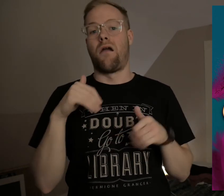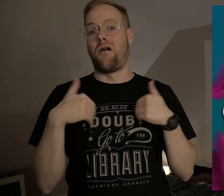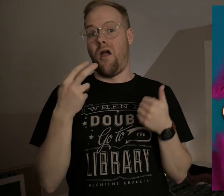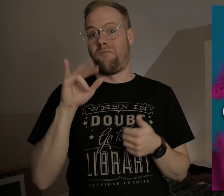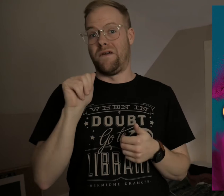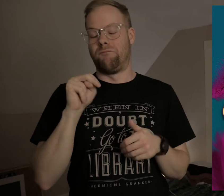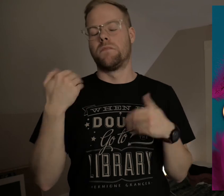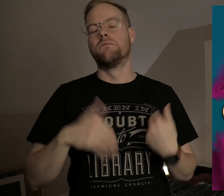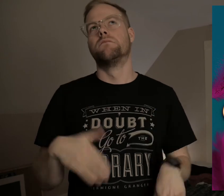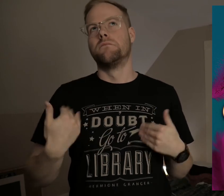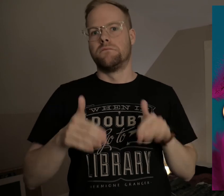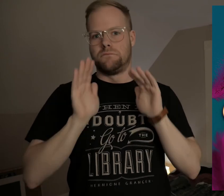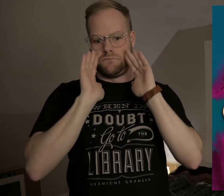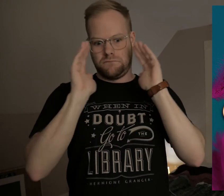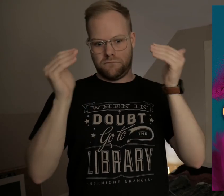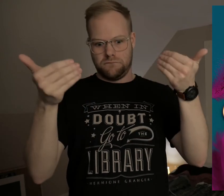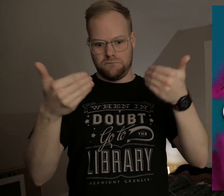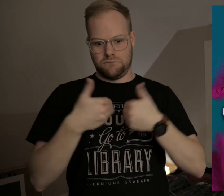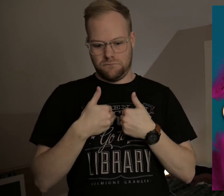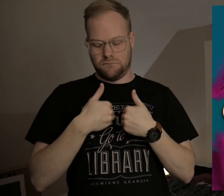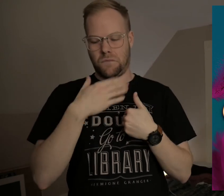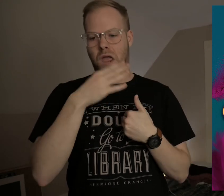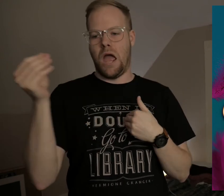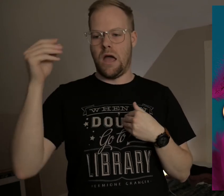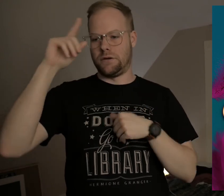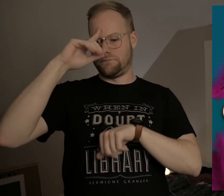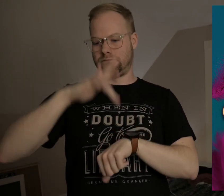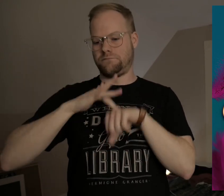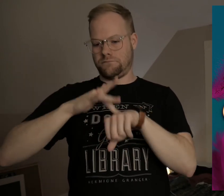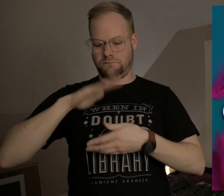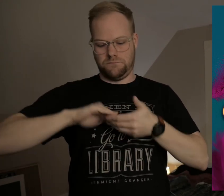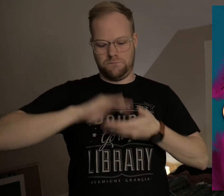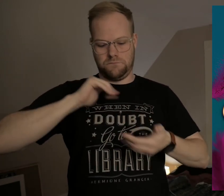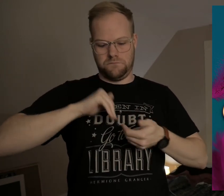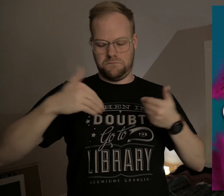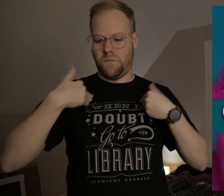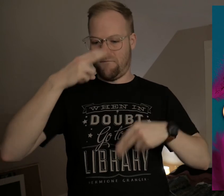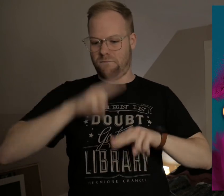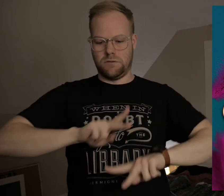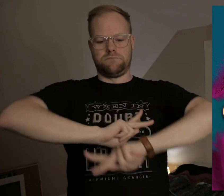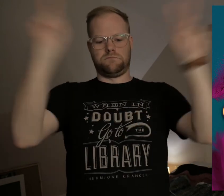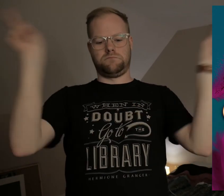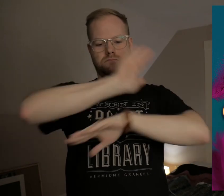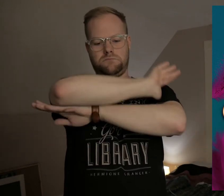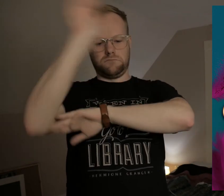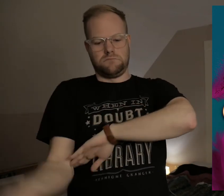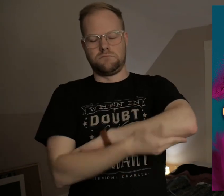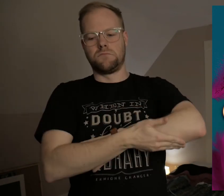Young Vivian is very self-centered and obsessed with sex, having fun, partying away the night.